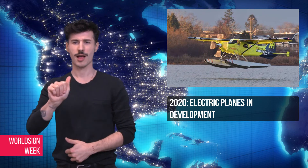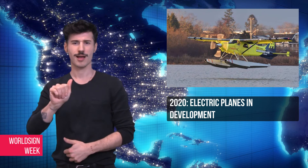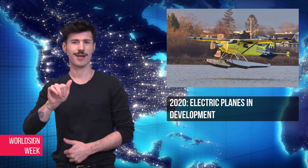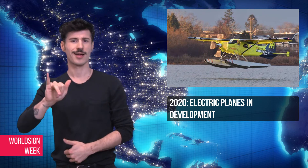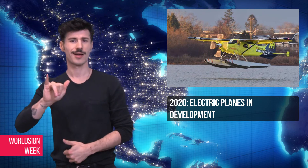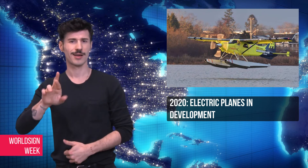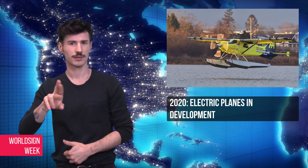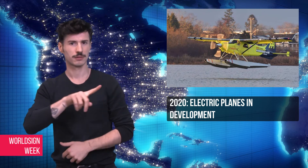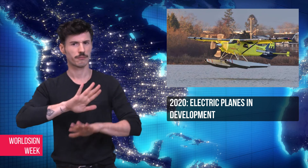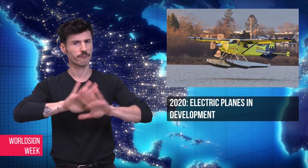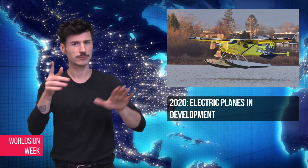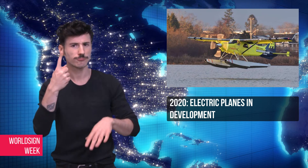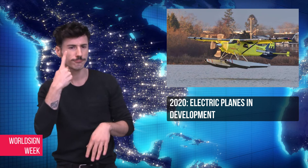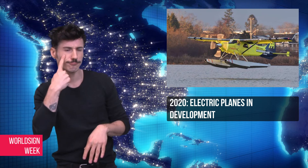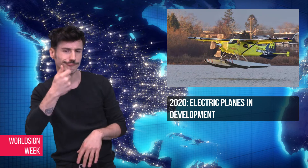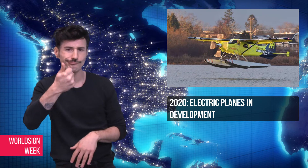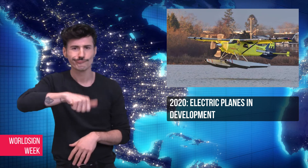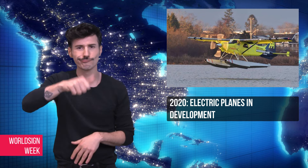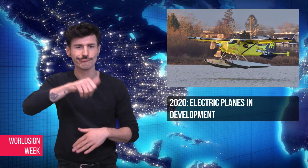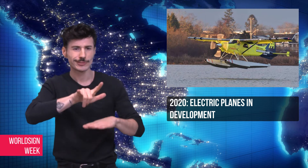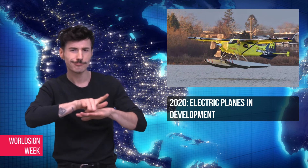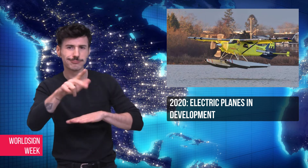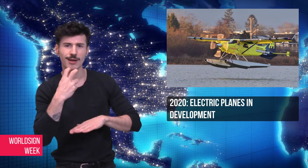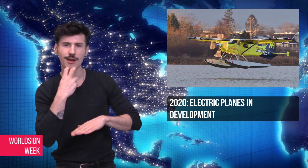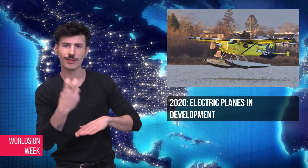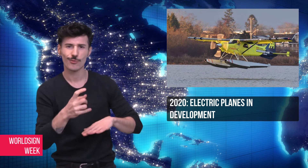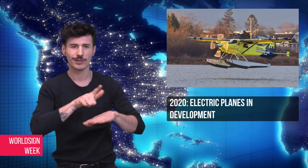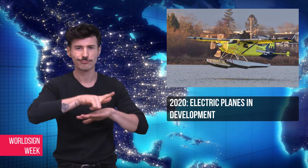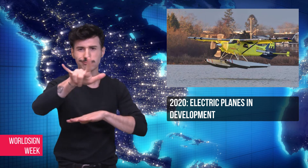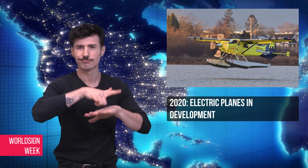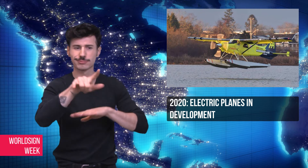completed a flight test in Vancouver.